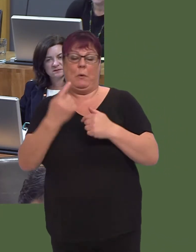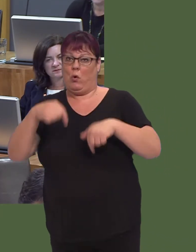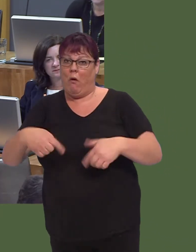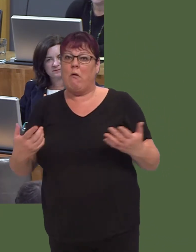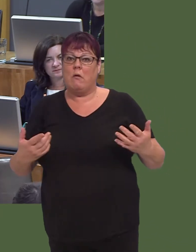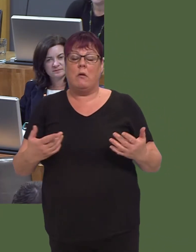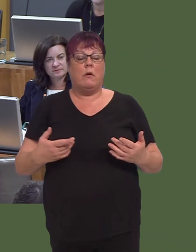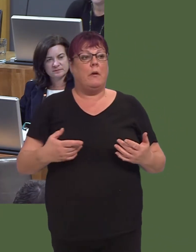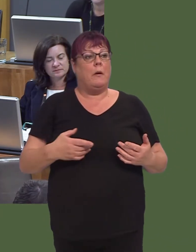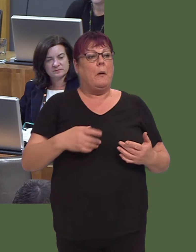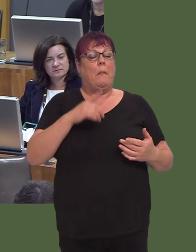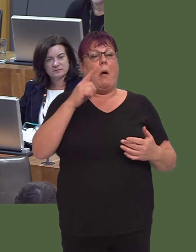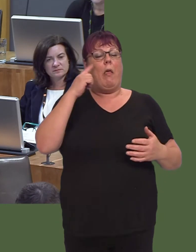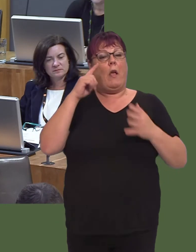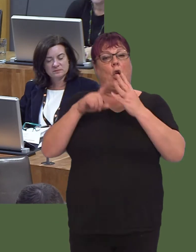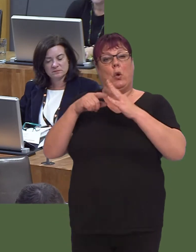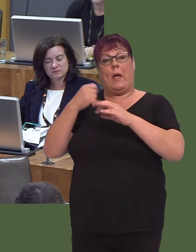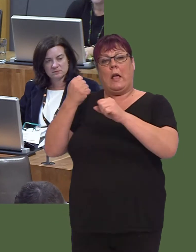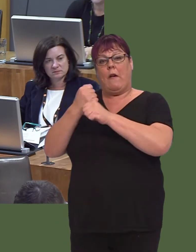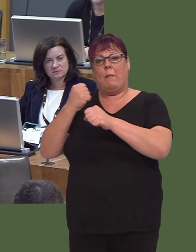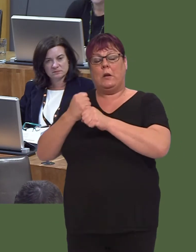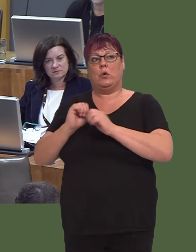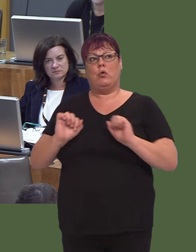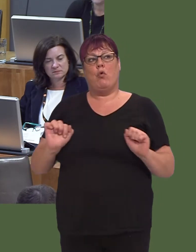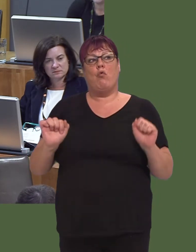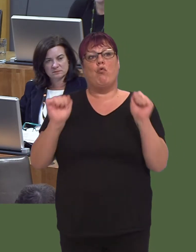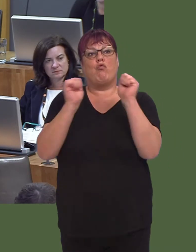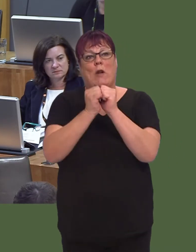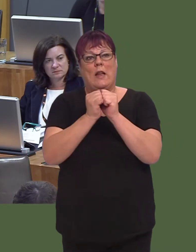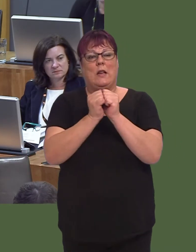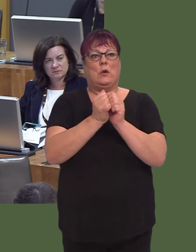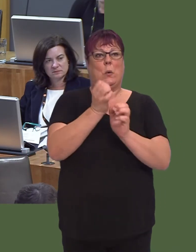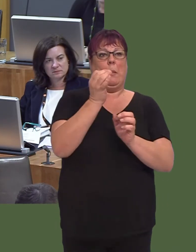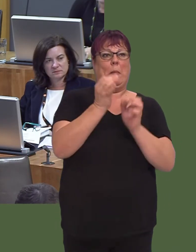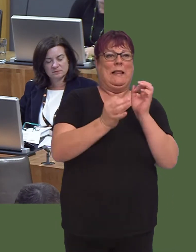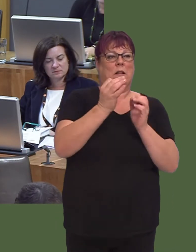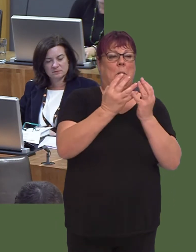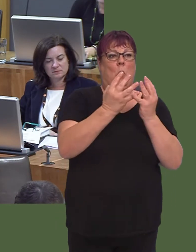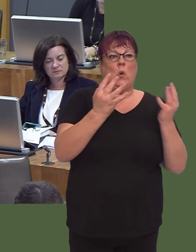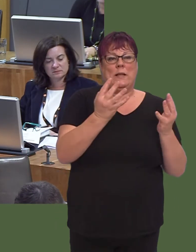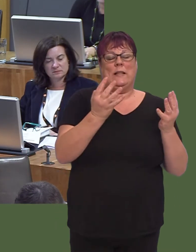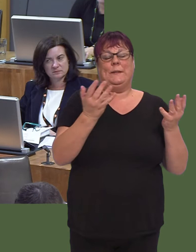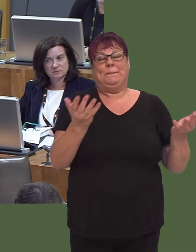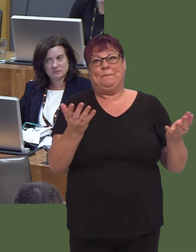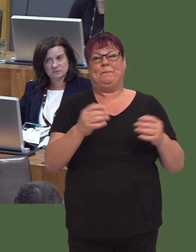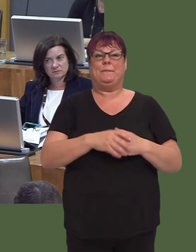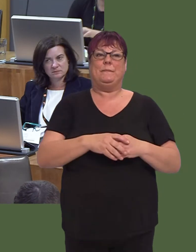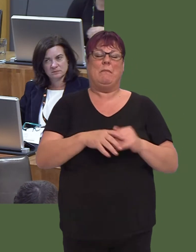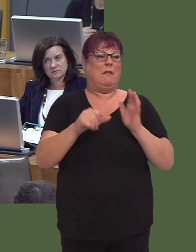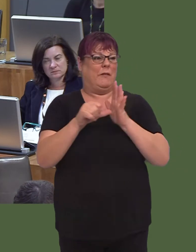It would be very difficult for a UK Government to agree to that. The unionist parties would not agree to it.